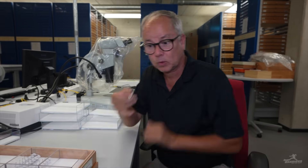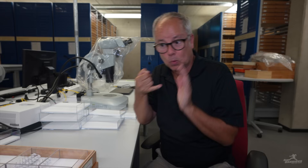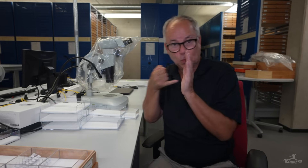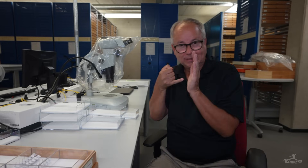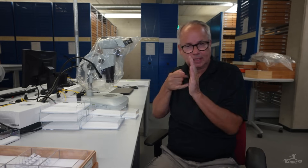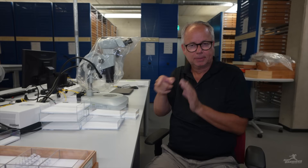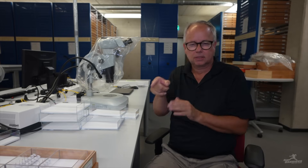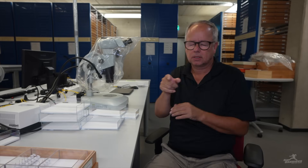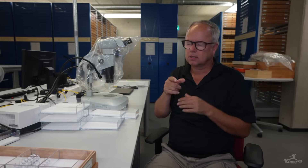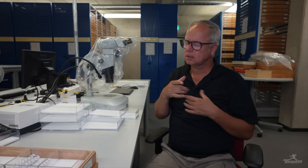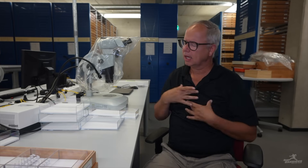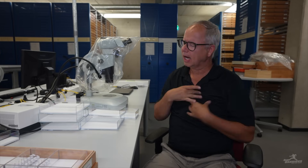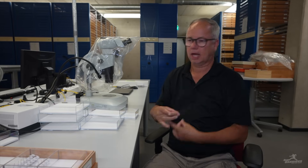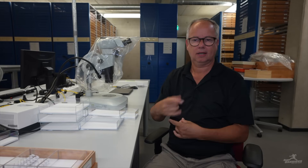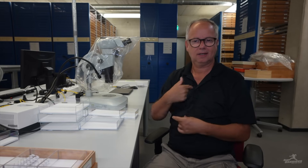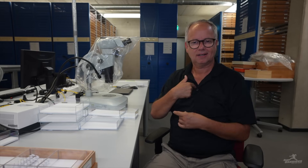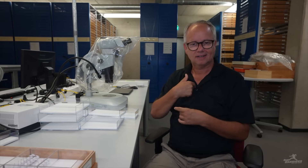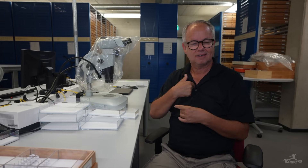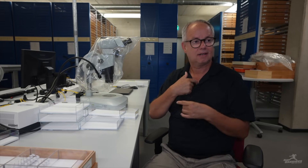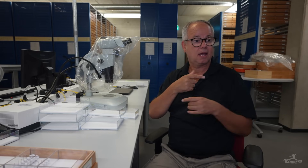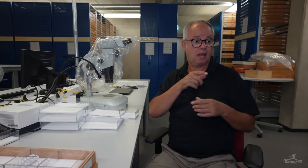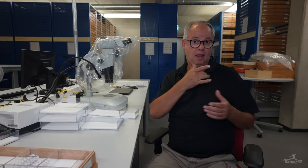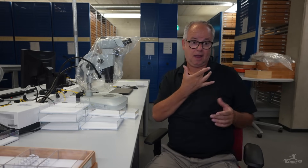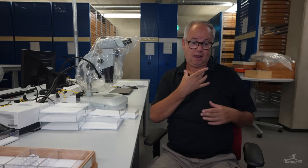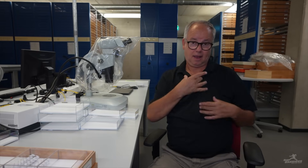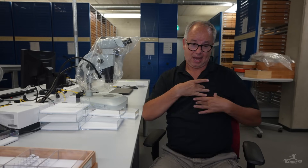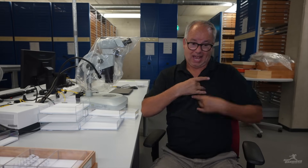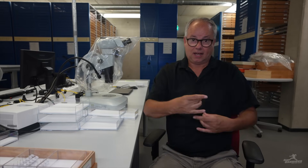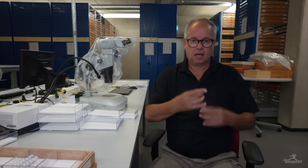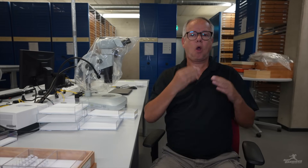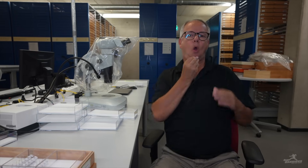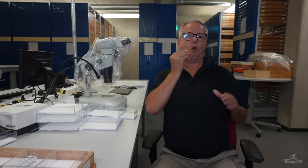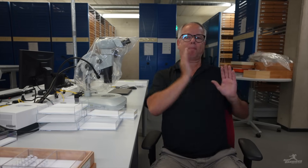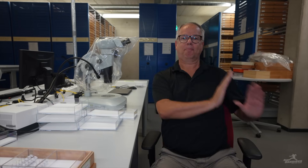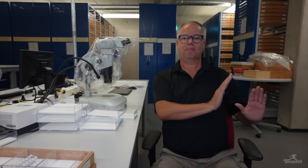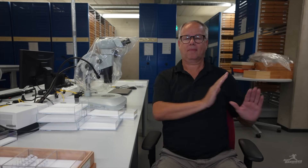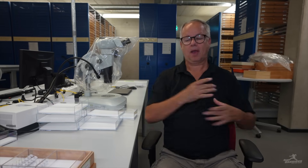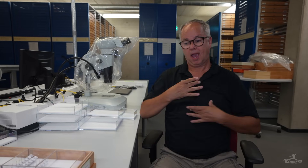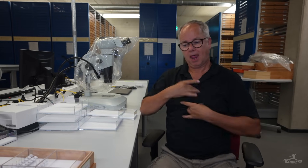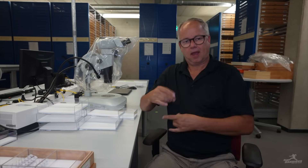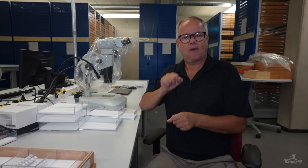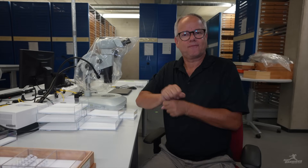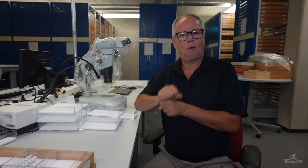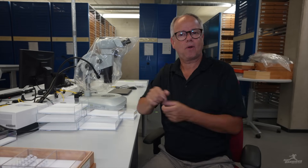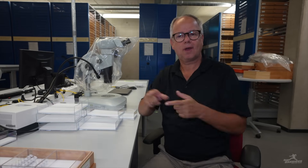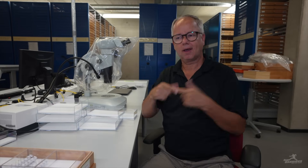I really have a fondness for wasps. I like what I study at home and what I study here.